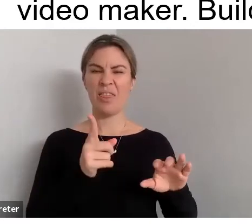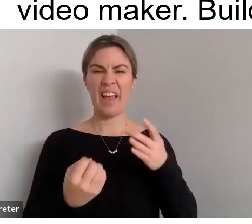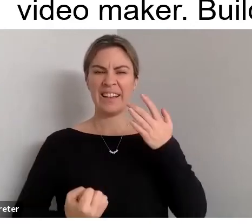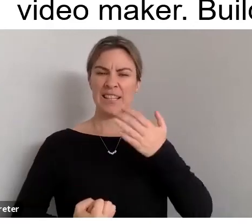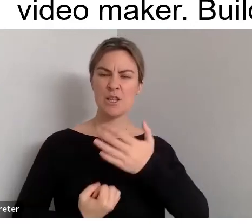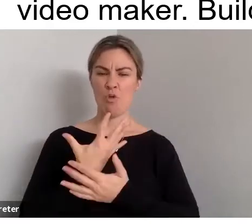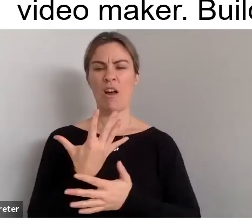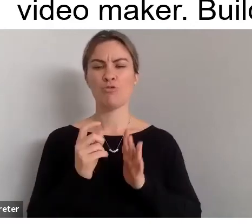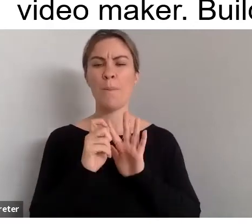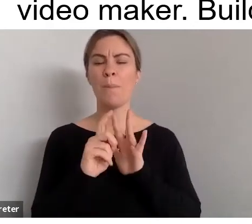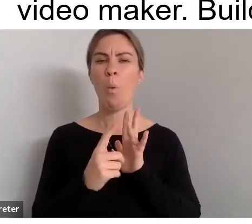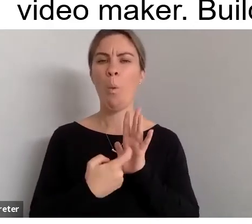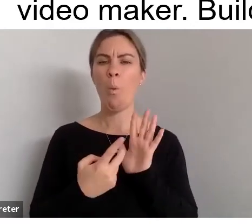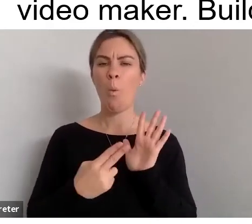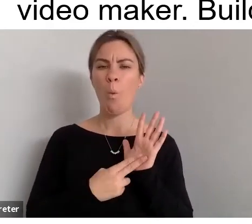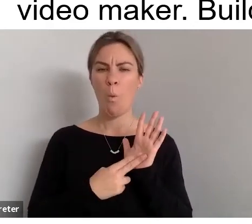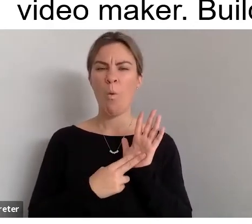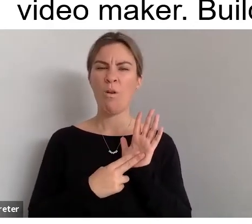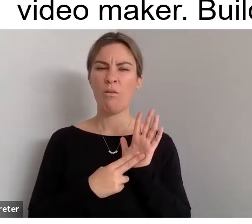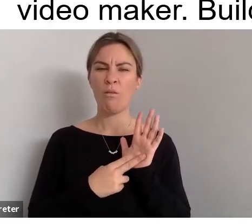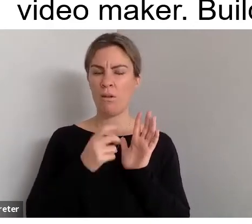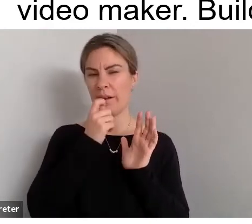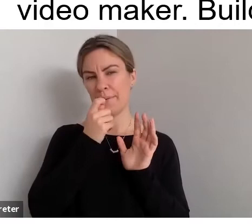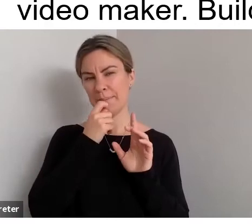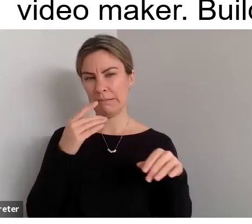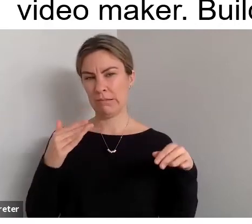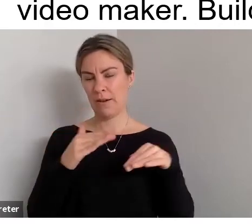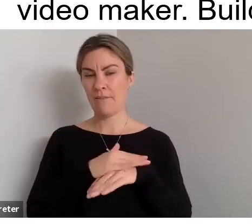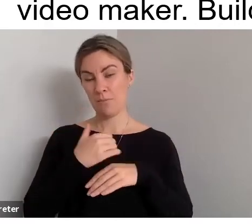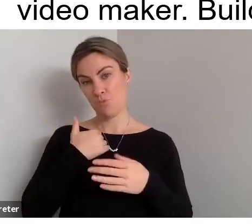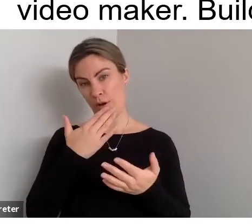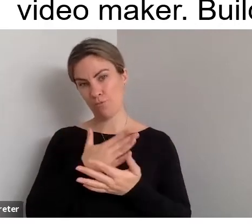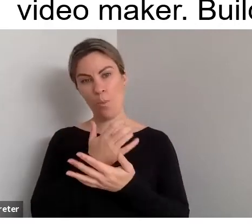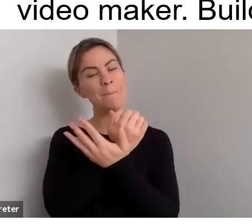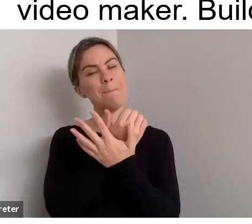touch briefly, I think a lot of people have heard of that, and if